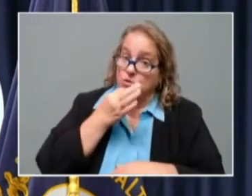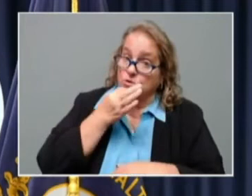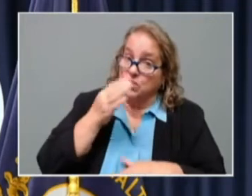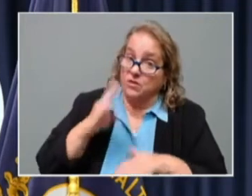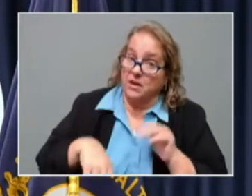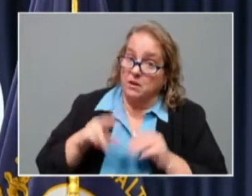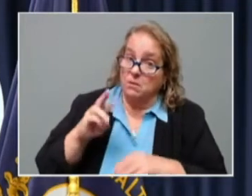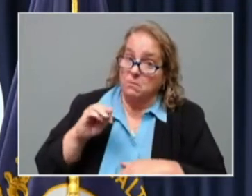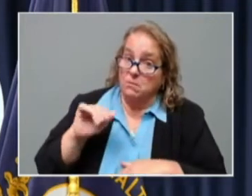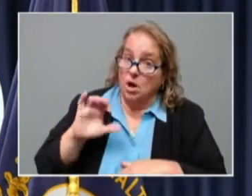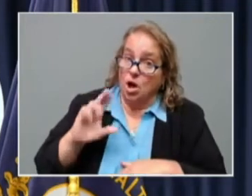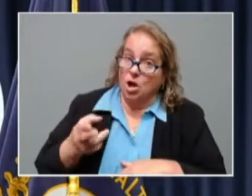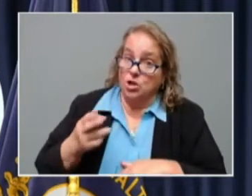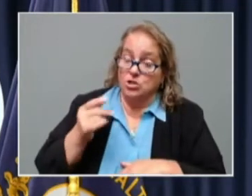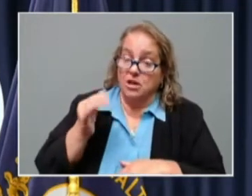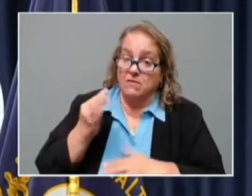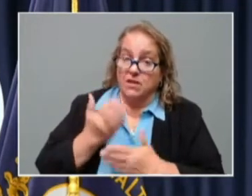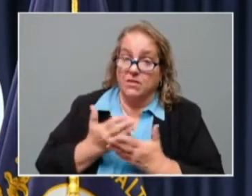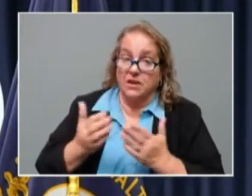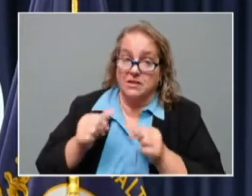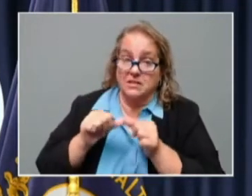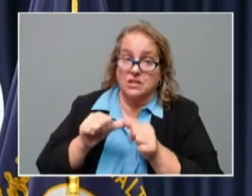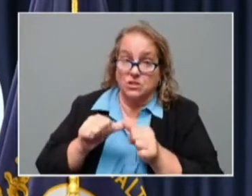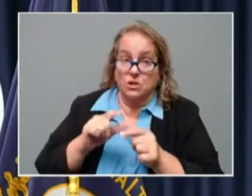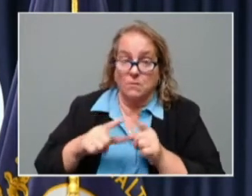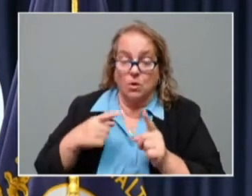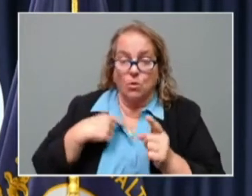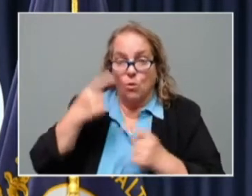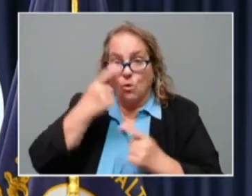the way they're going. But just kind of wondering if we would should expect a